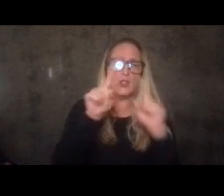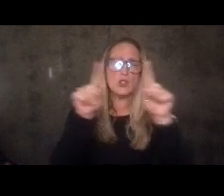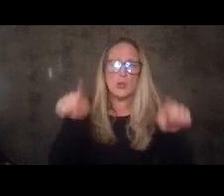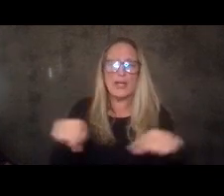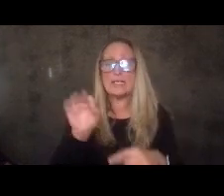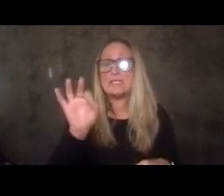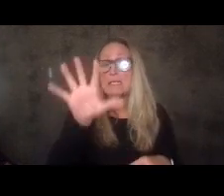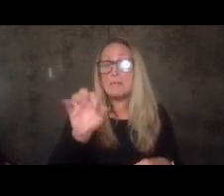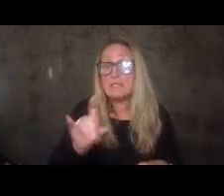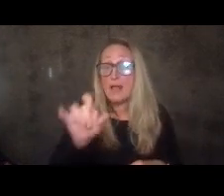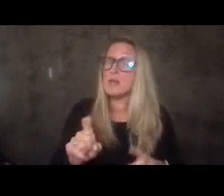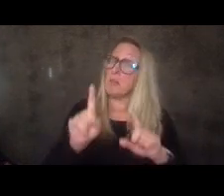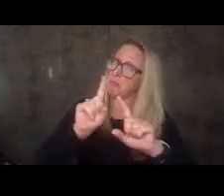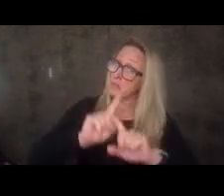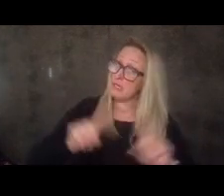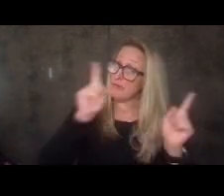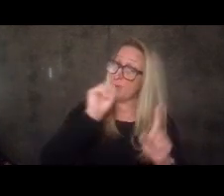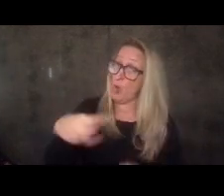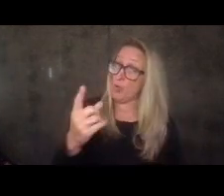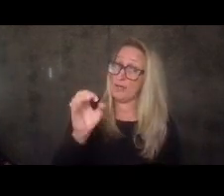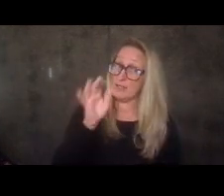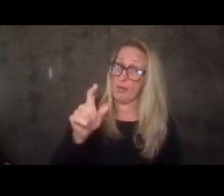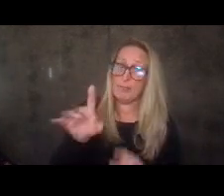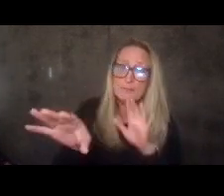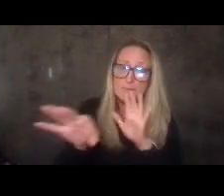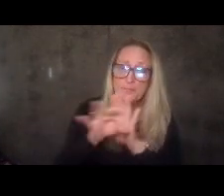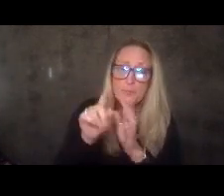What is available in just Excel is an option to change your